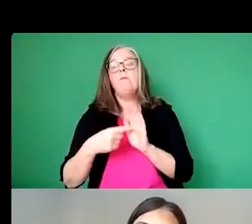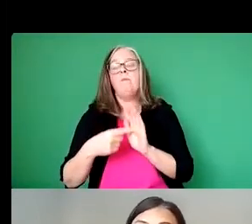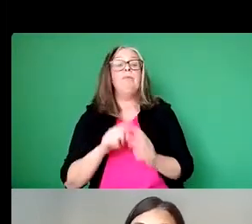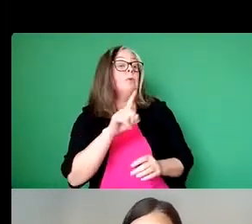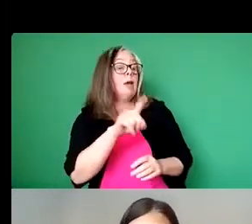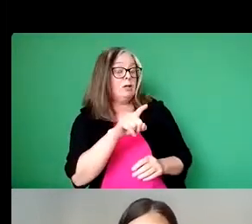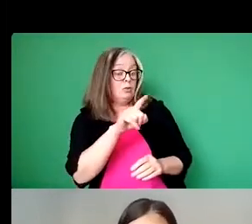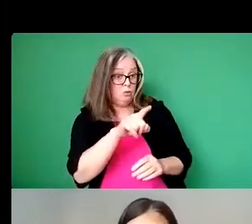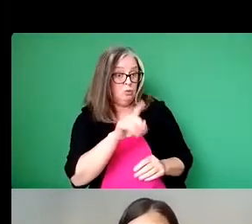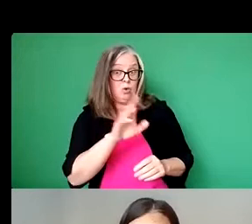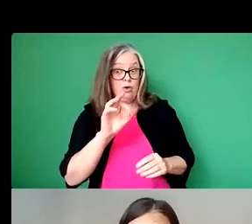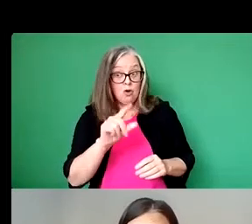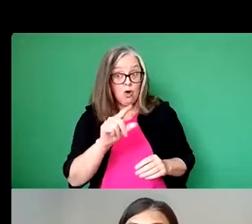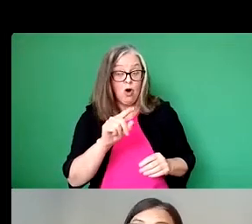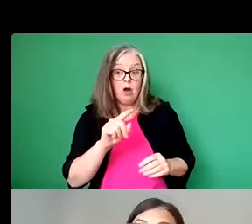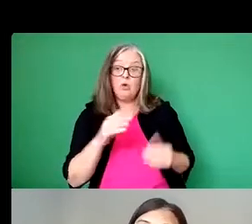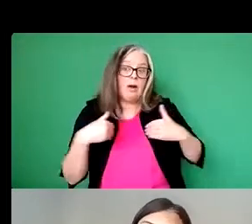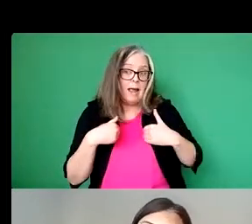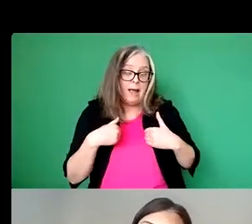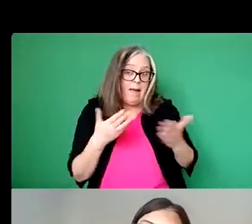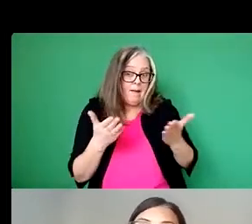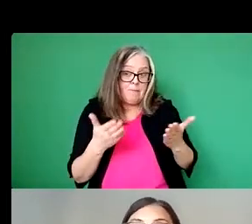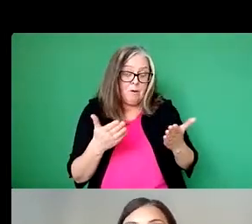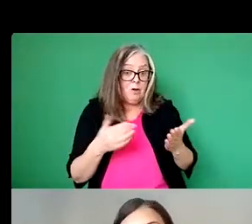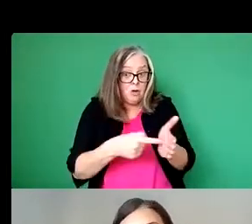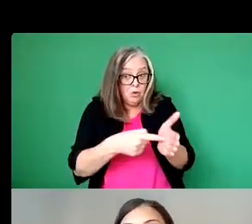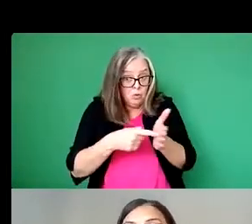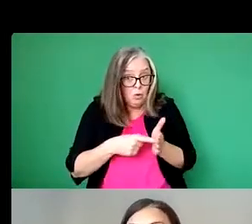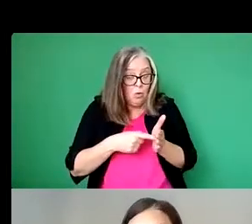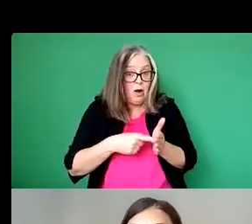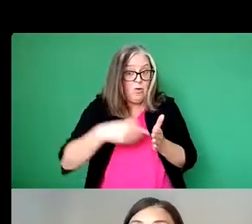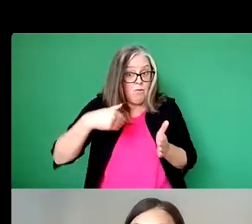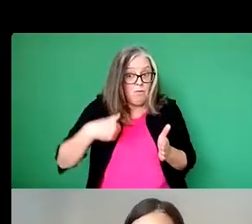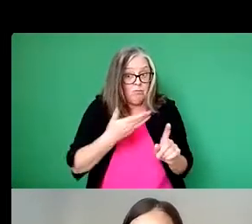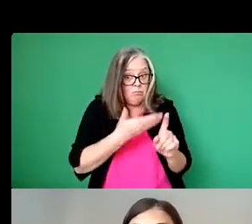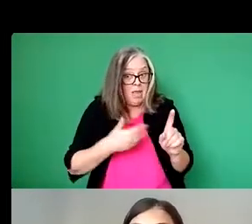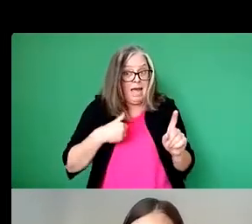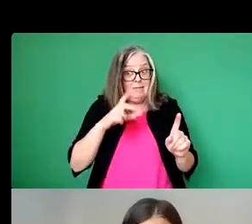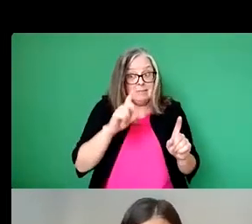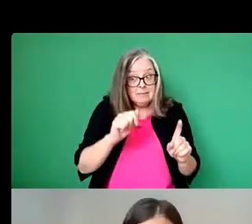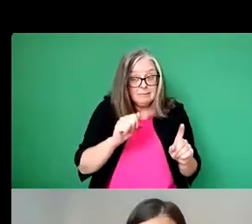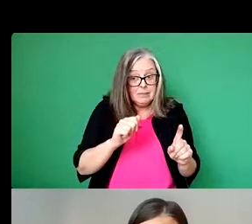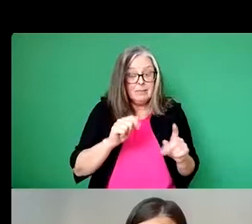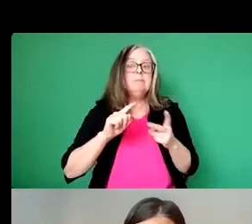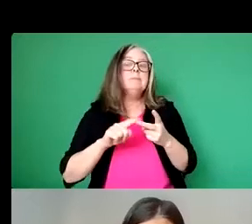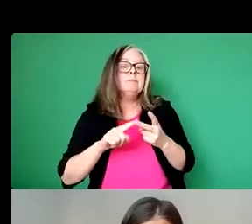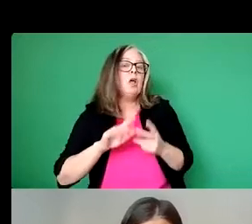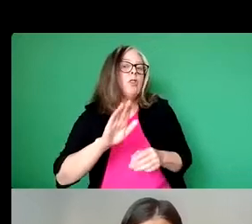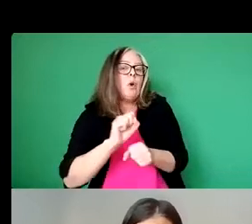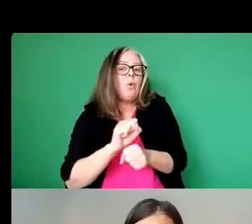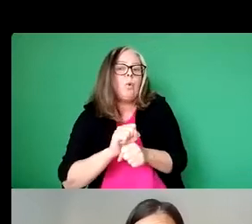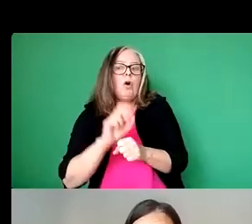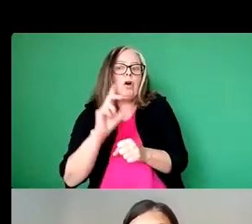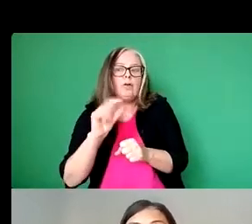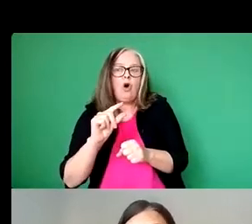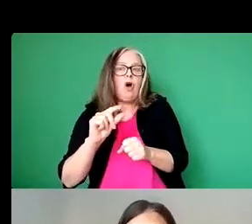because of a disability and what work or task has the animal been trained to perform often